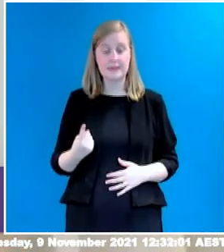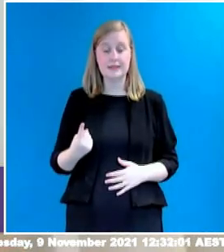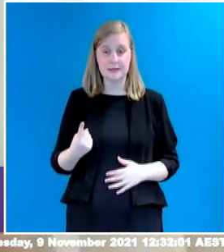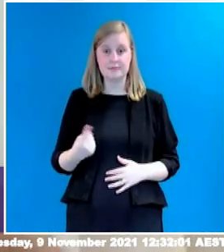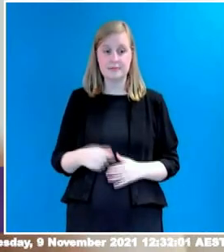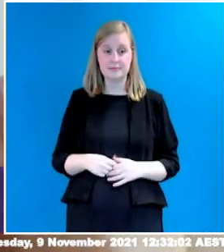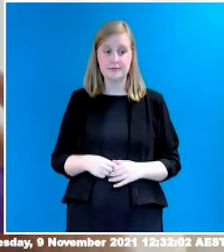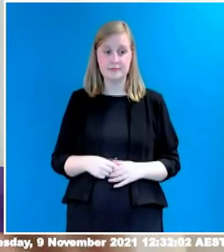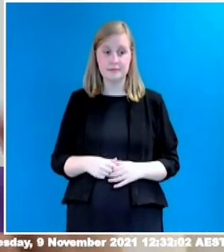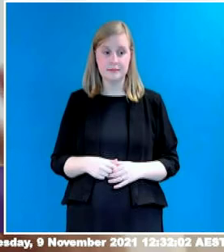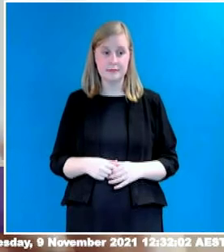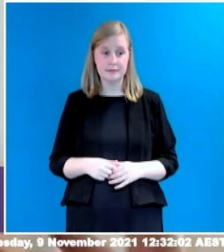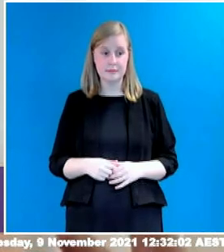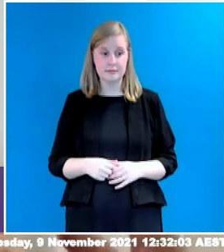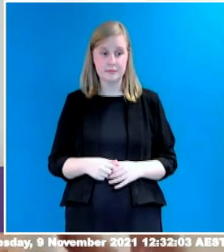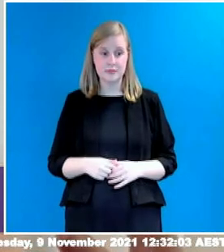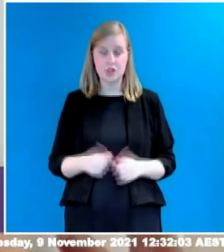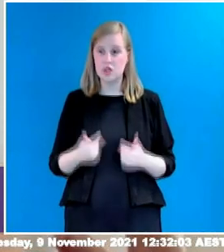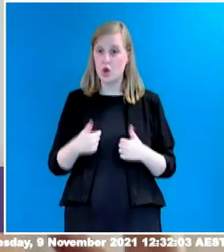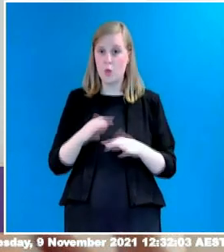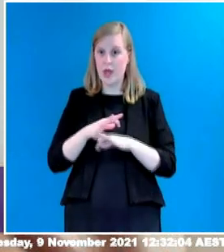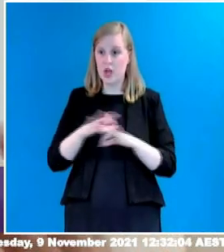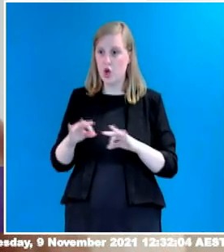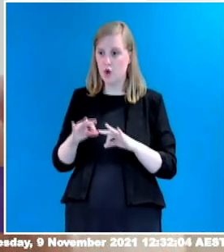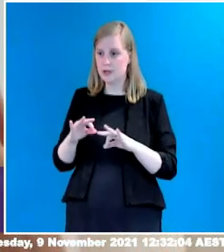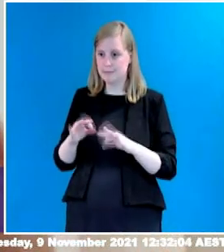So, we are not resourcing leadership development, we are not making an